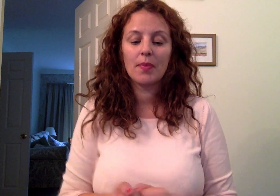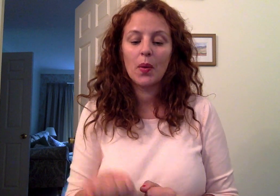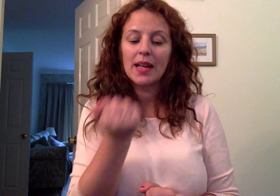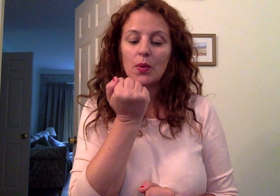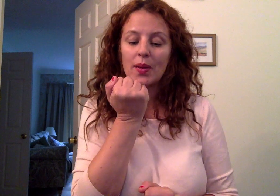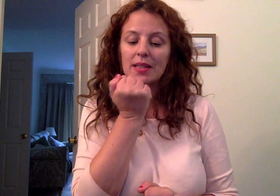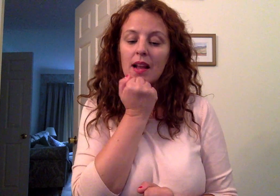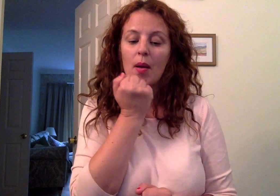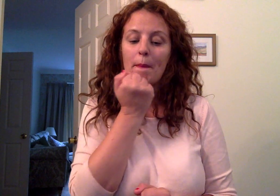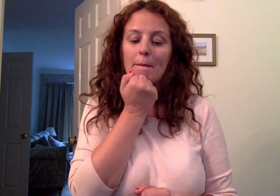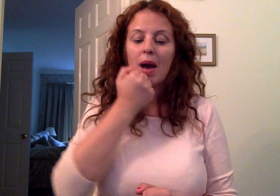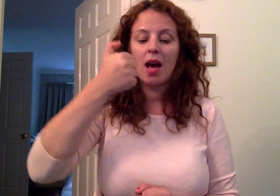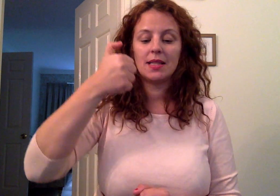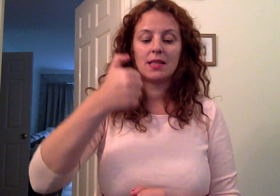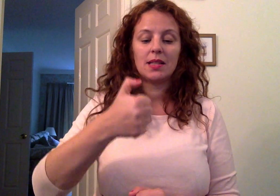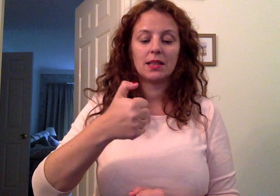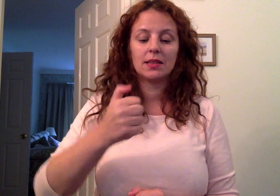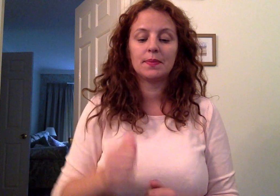Number 6